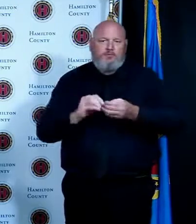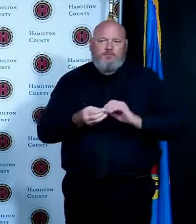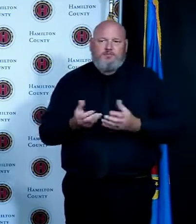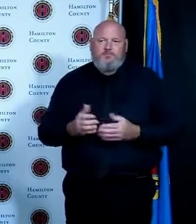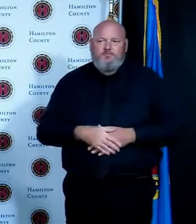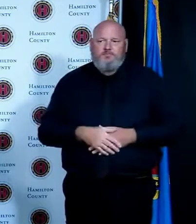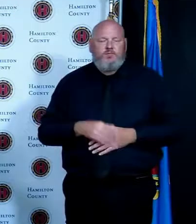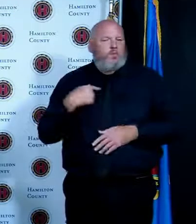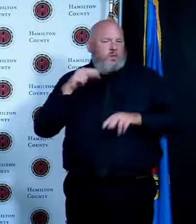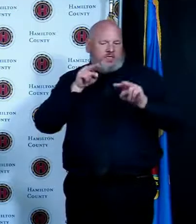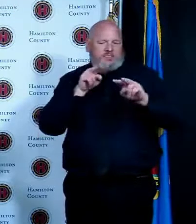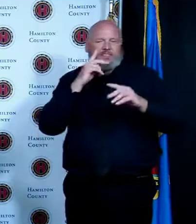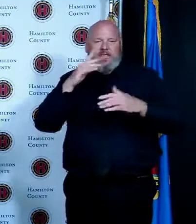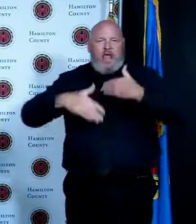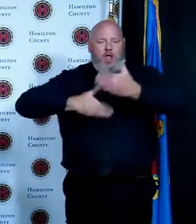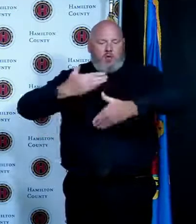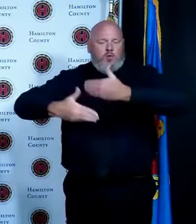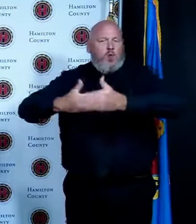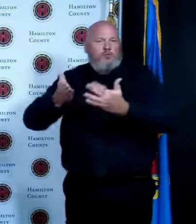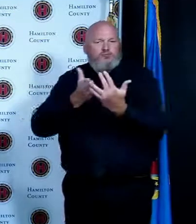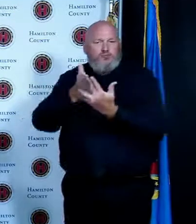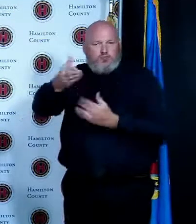were happening downtown and that brought up another question